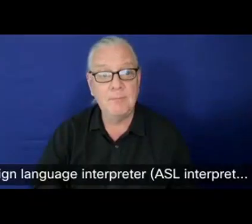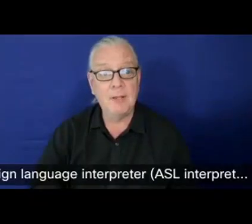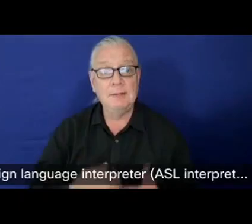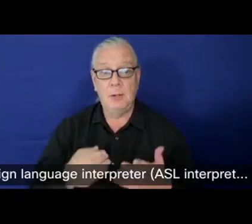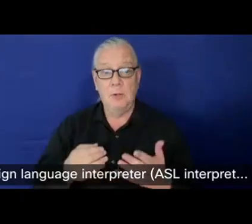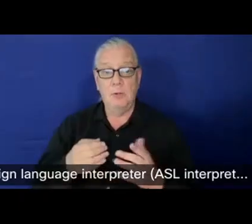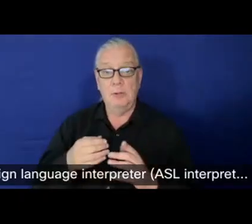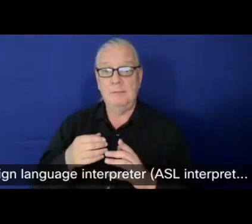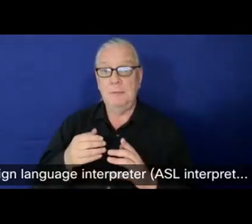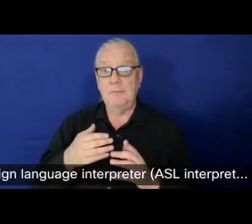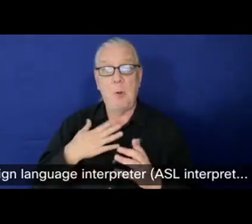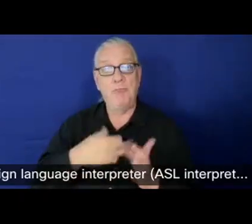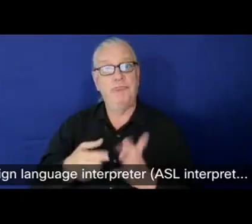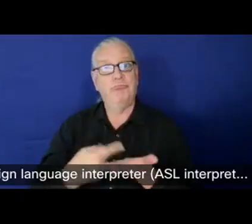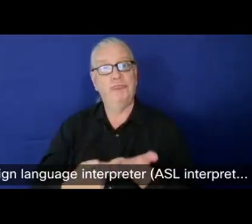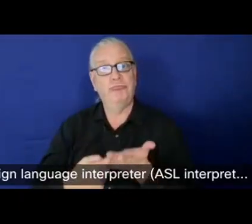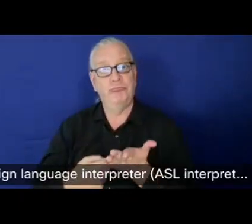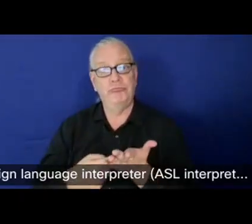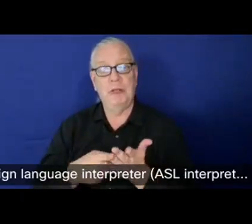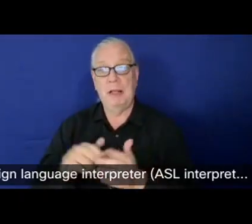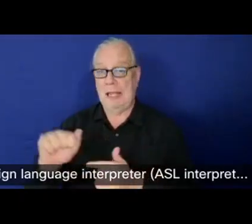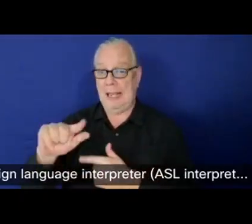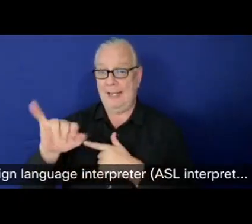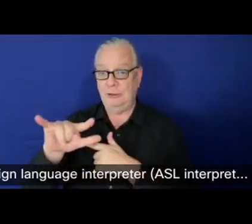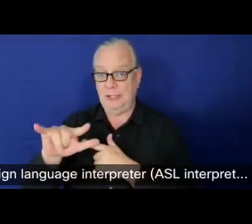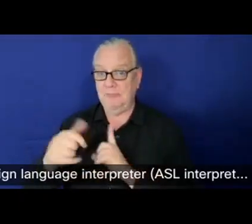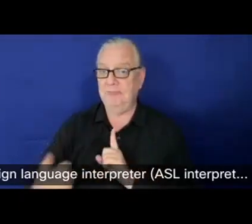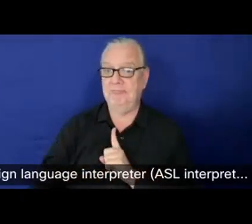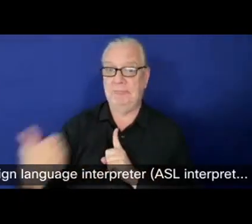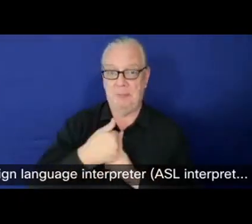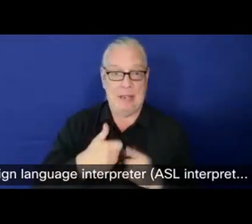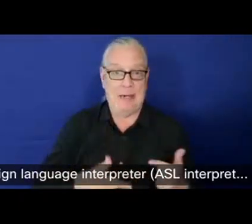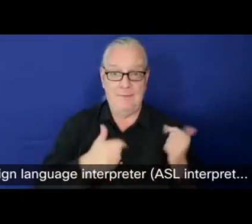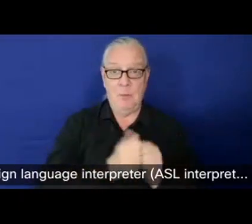with HIV a little bit, from a lived experience perspective.